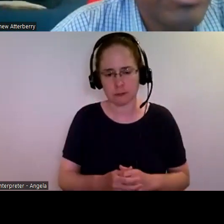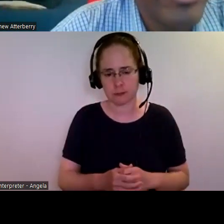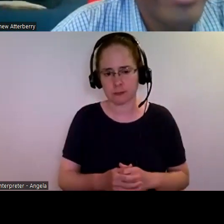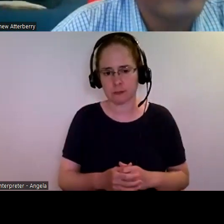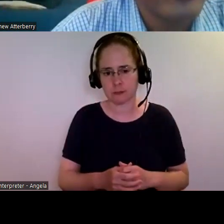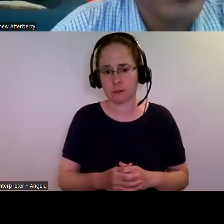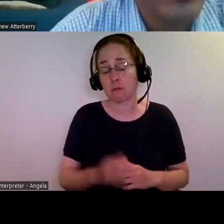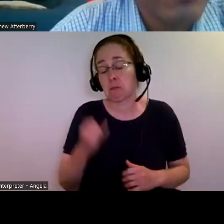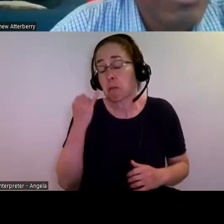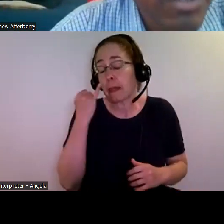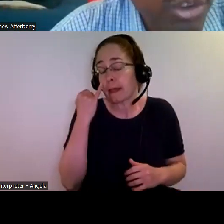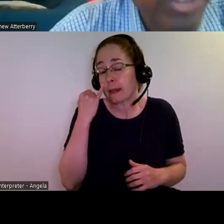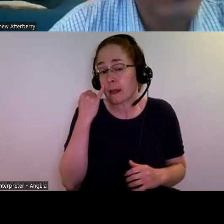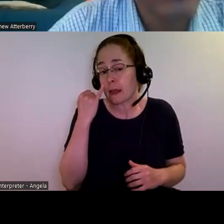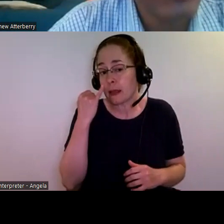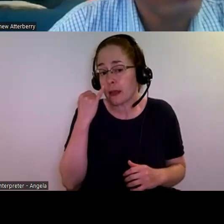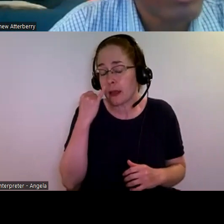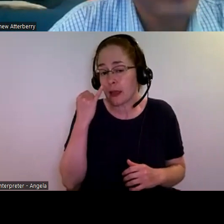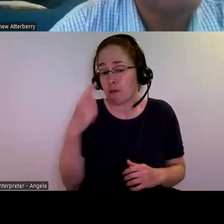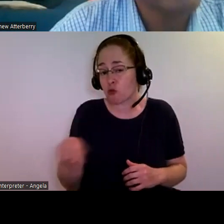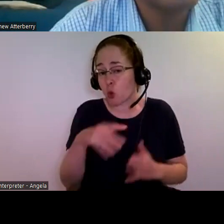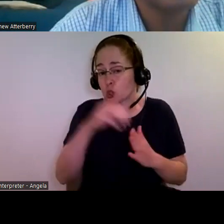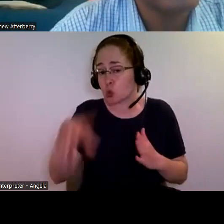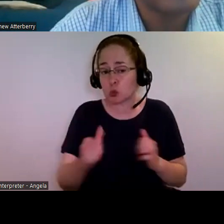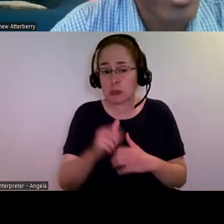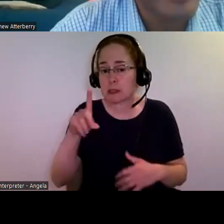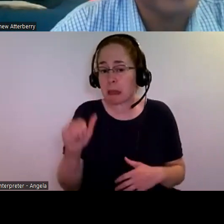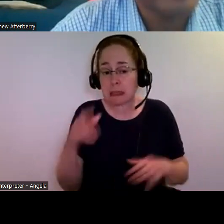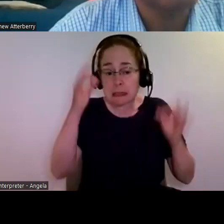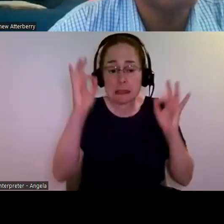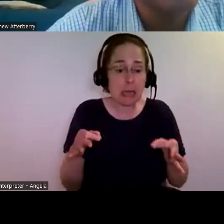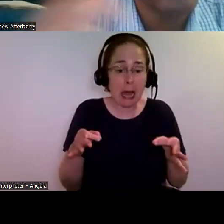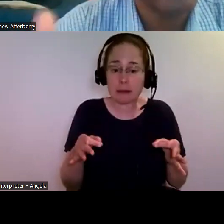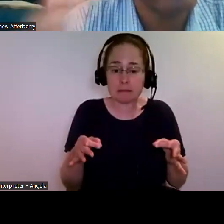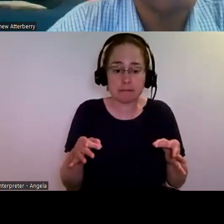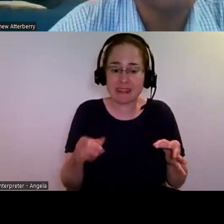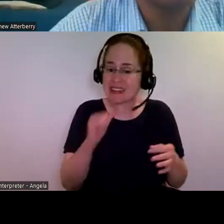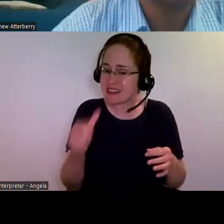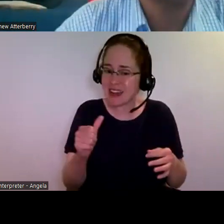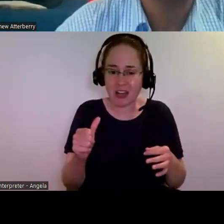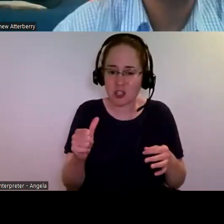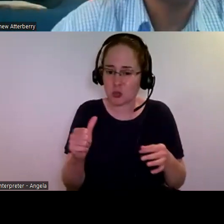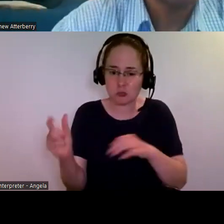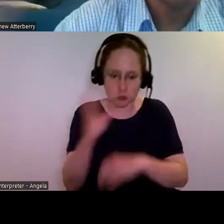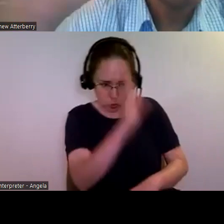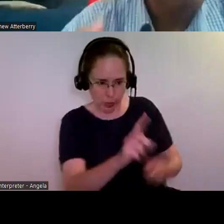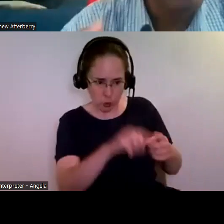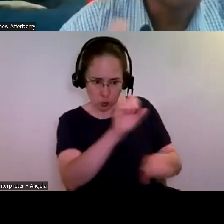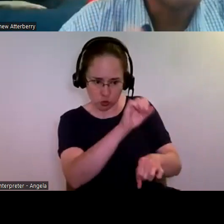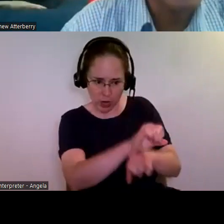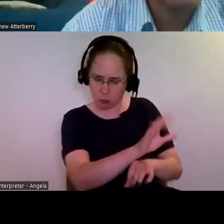In case those students with disabilities decide not to pursue employment, they want to pursue higher